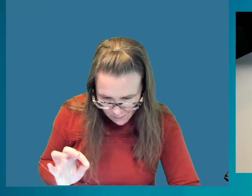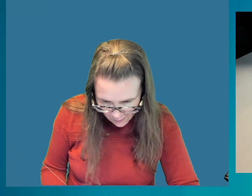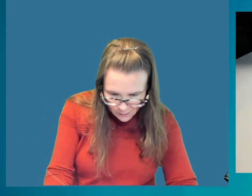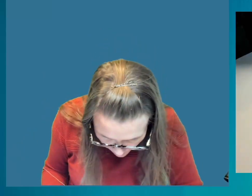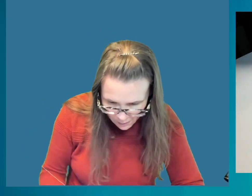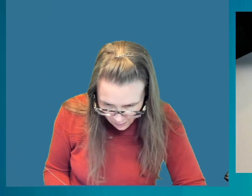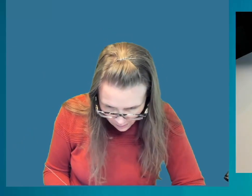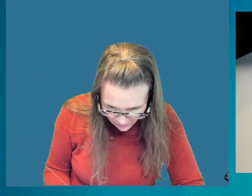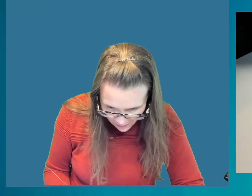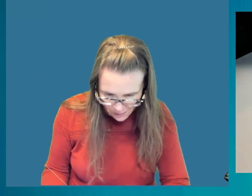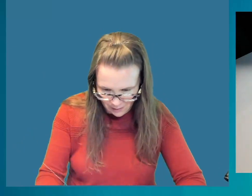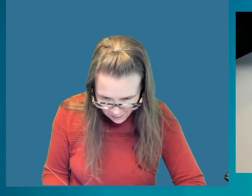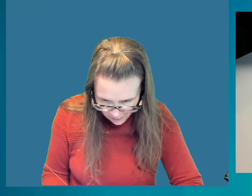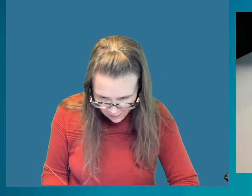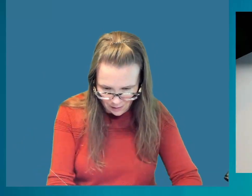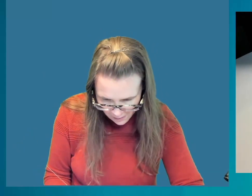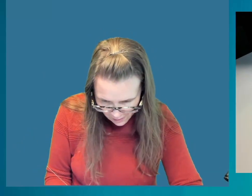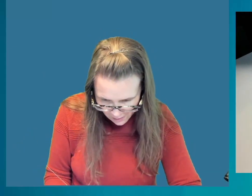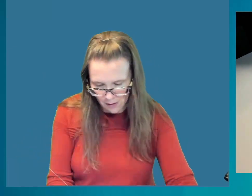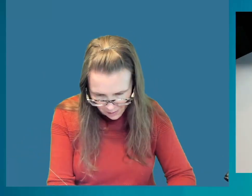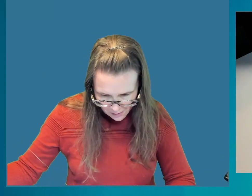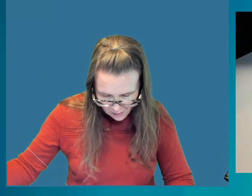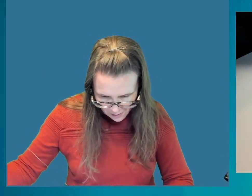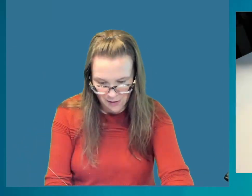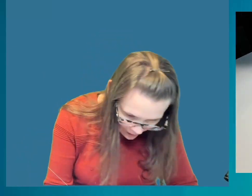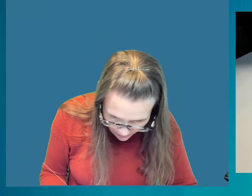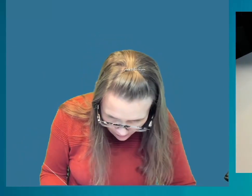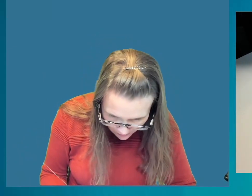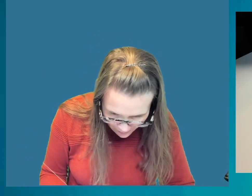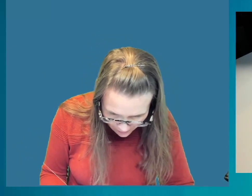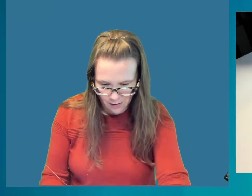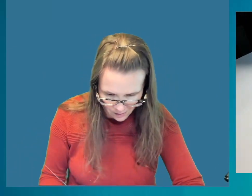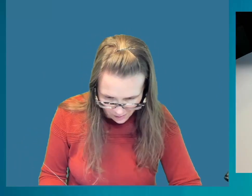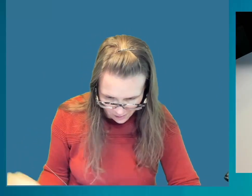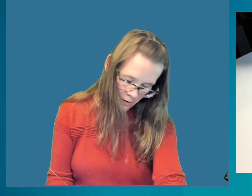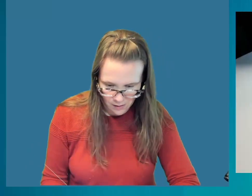right before or after I turn it, I just rotate the presser foot [needle up/down] slightly forward,